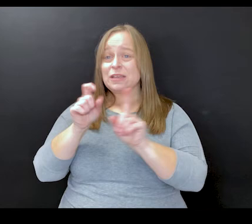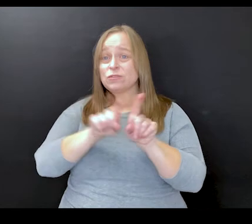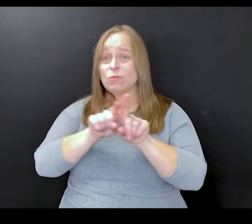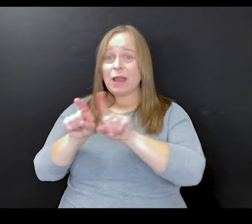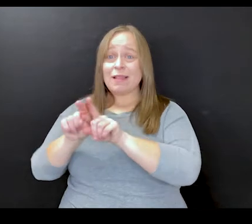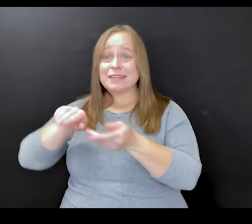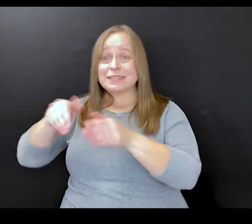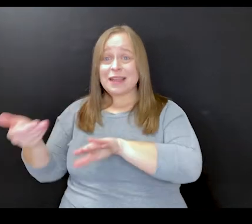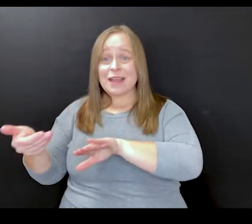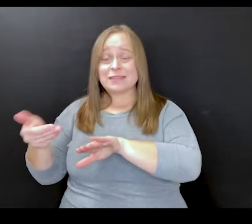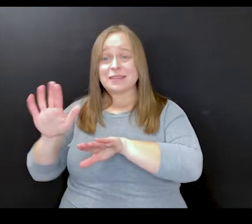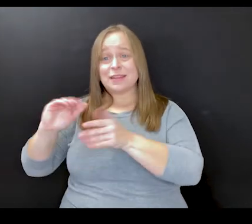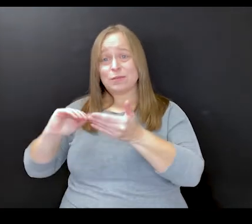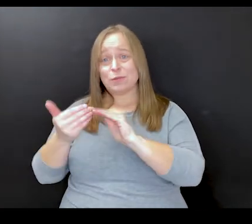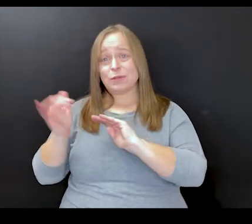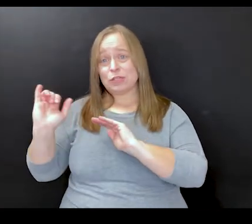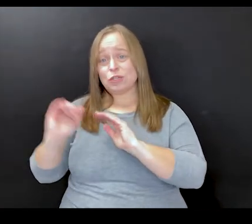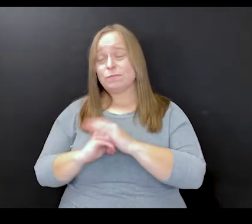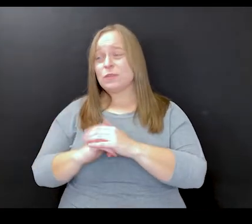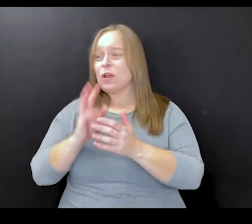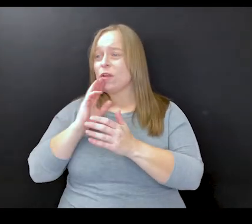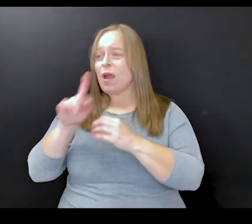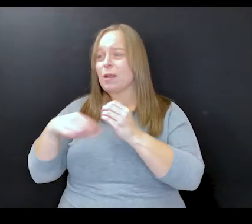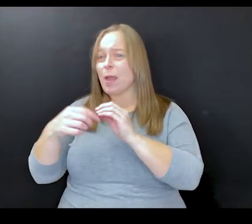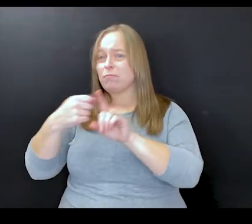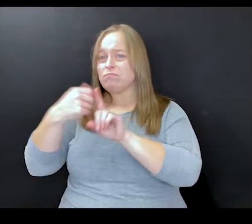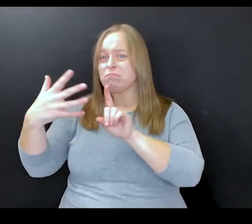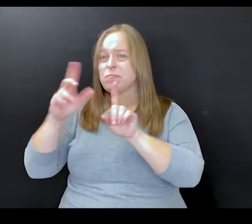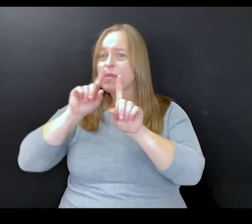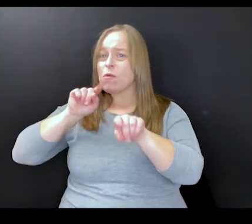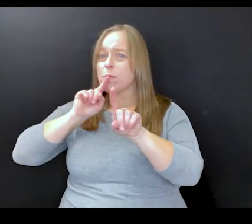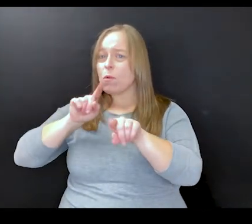as well as deaths in this community. Talk to us a little bit about the report